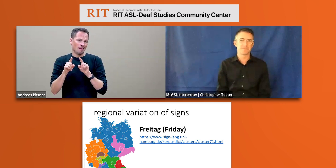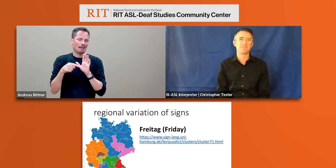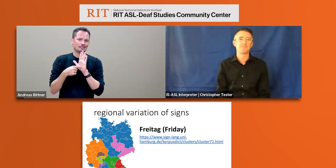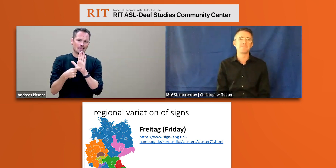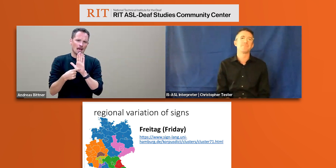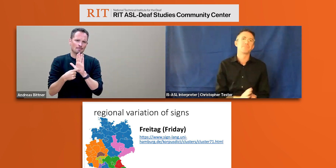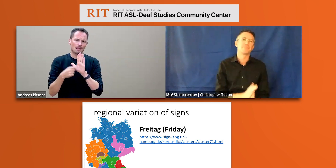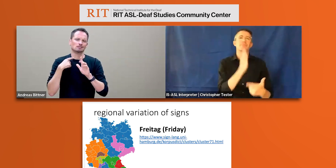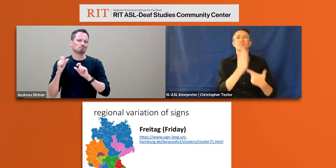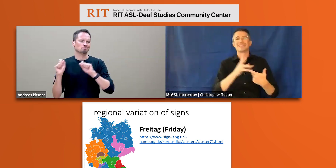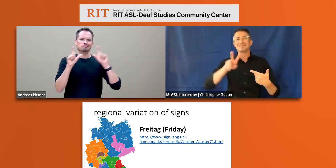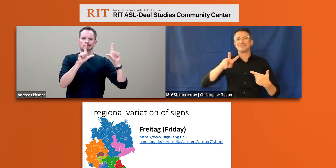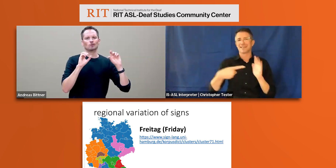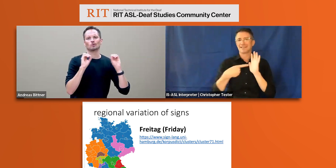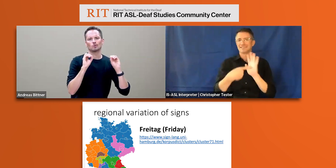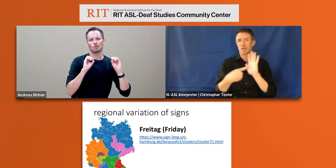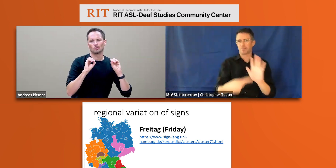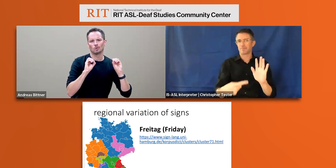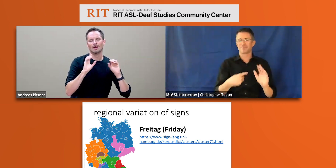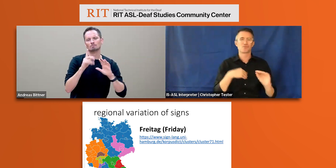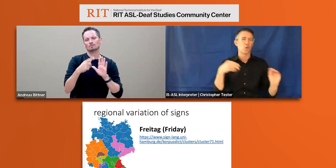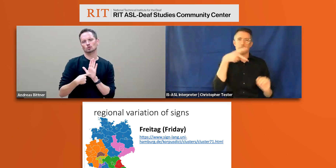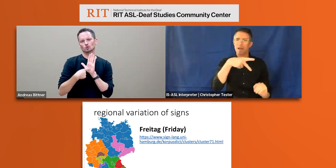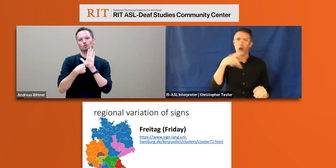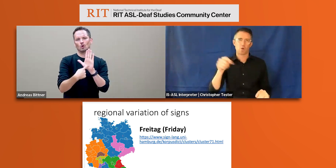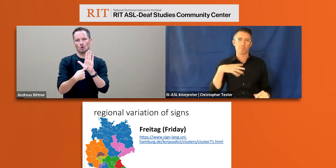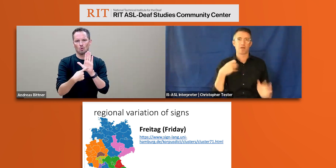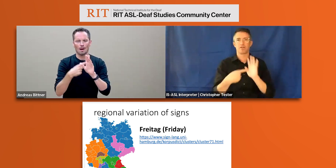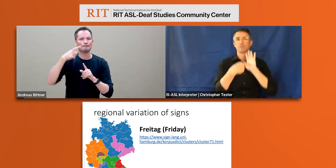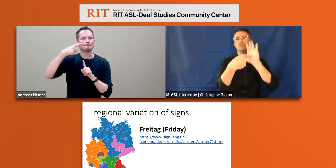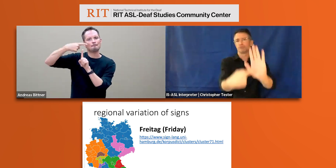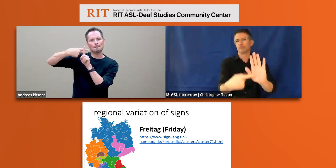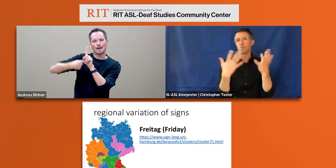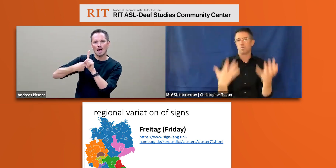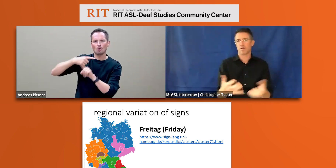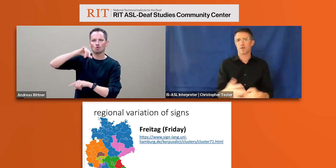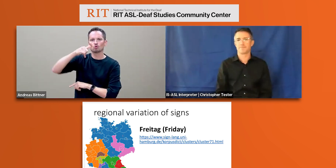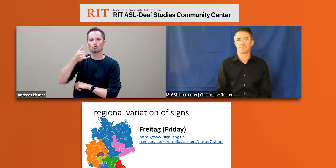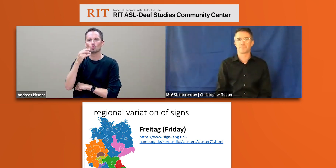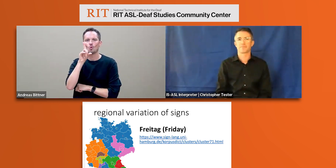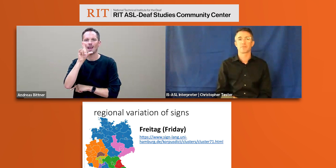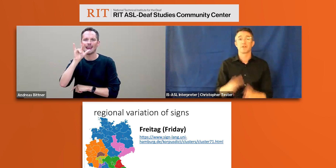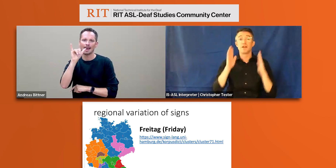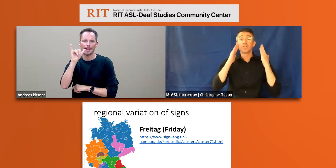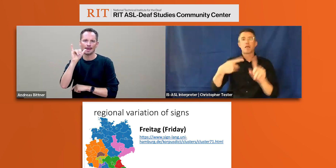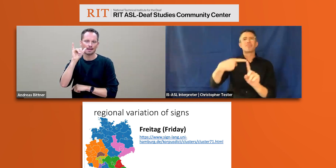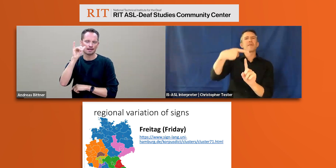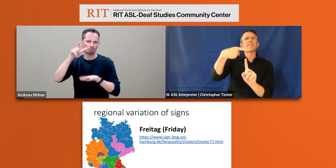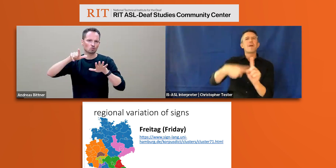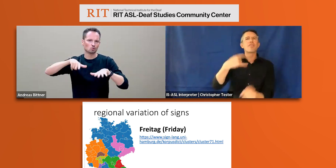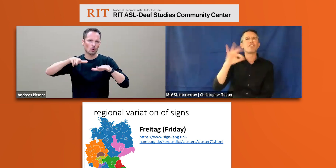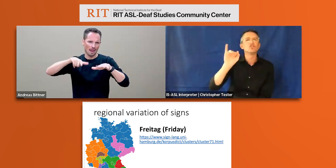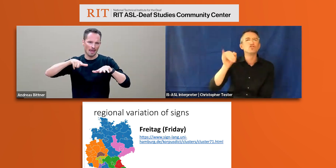just for one word, Freitag, or Friday. Here's another example. We don't have a PowerPoint, so I'm going to show you.